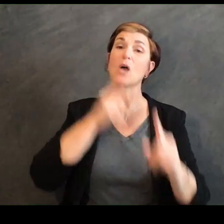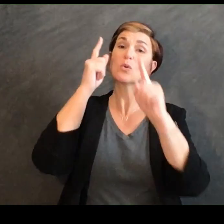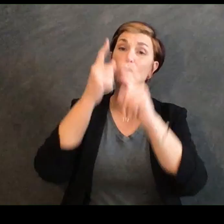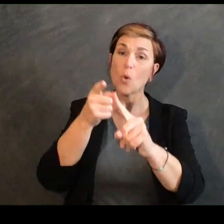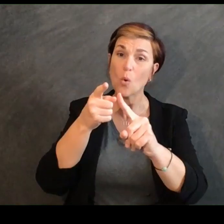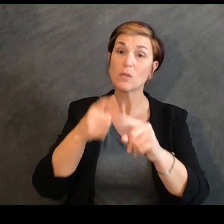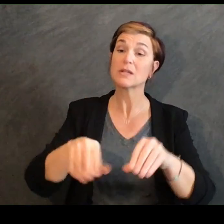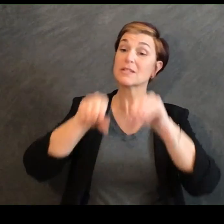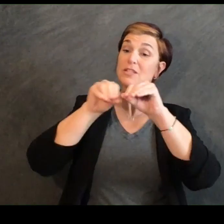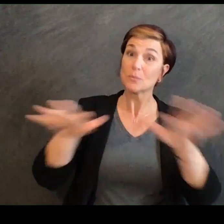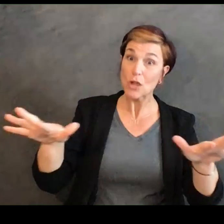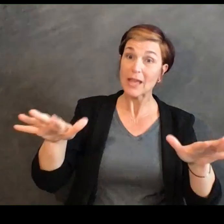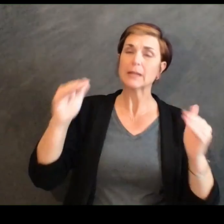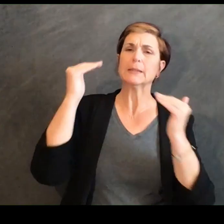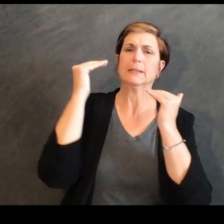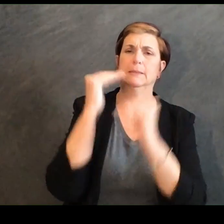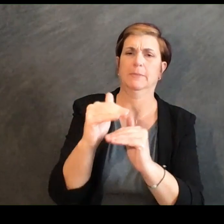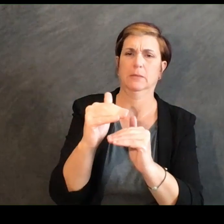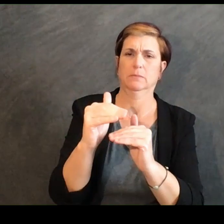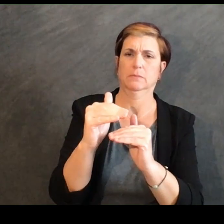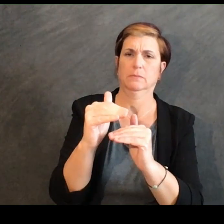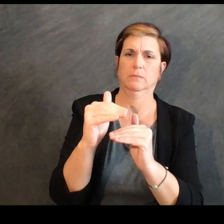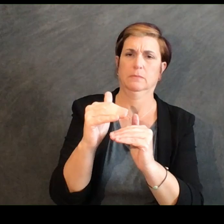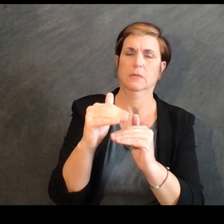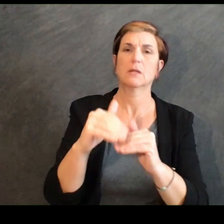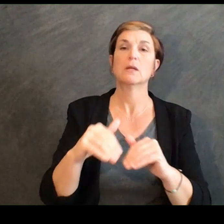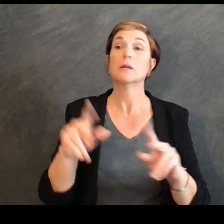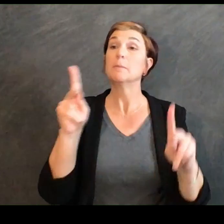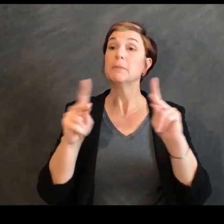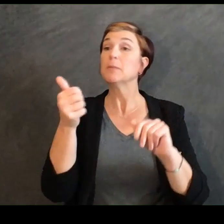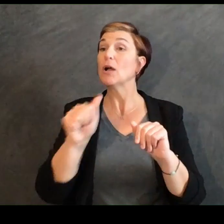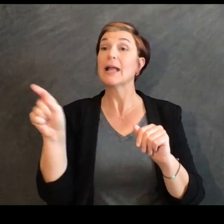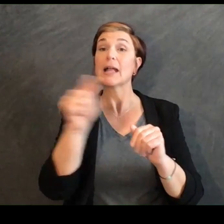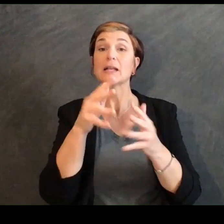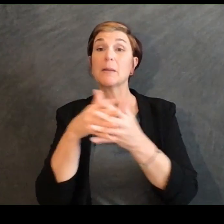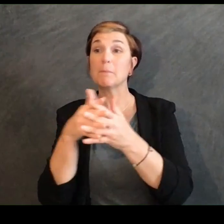Americans who have been impacted by this again we don't want everybody taking